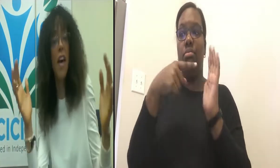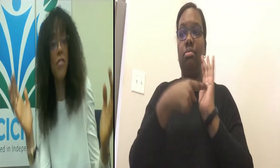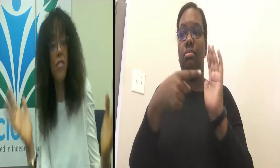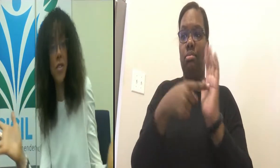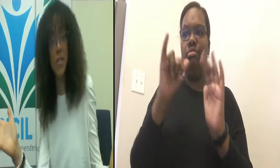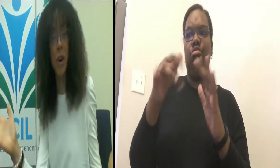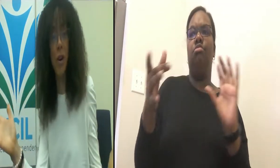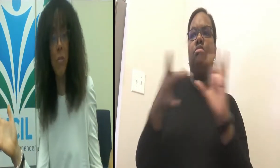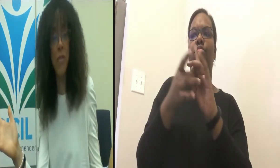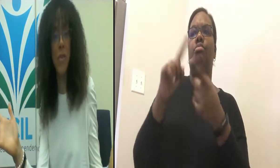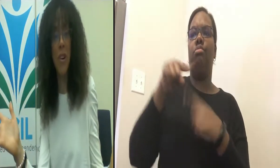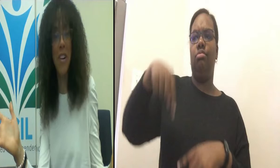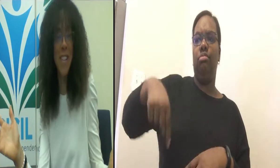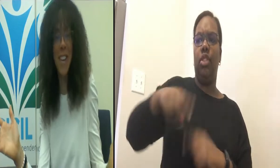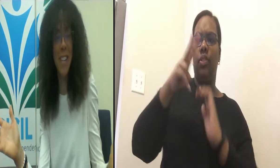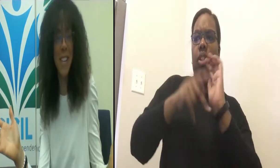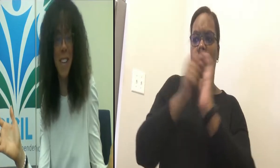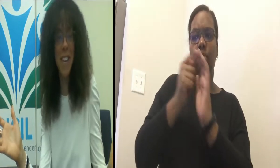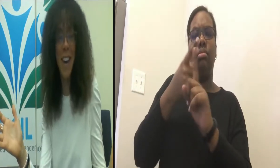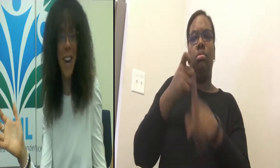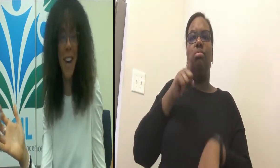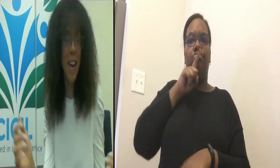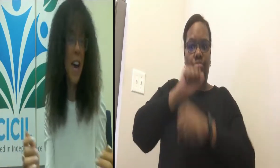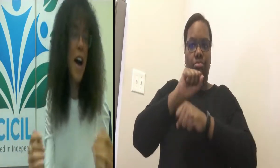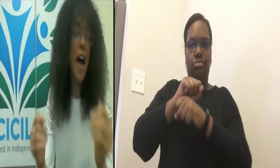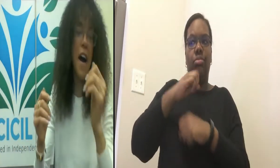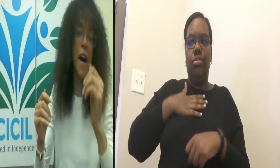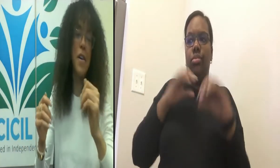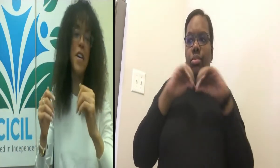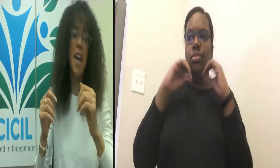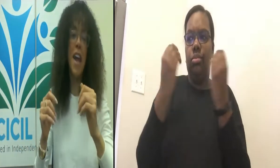organization. If you're looking at a proposed budget it's like